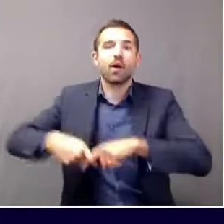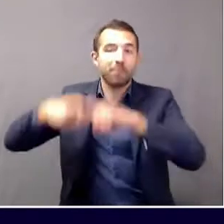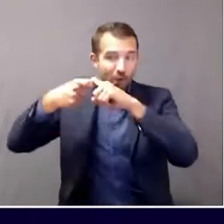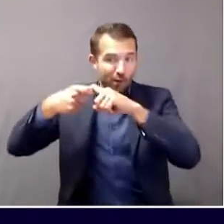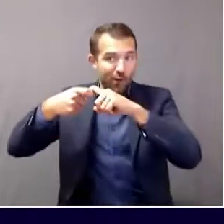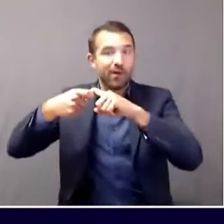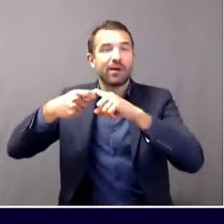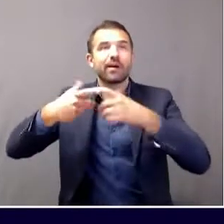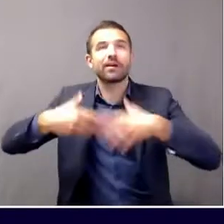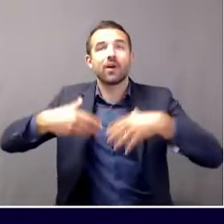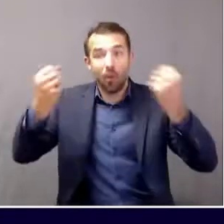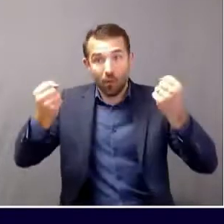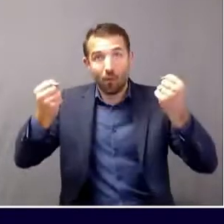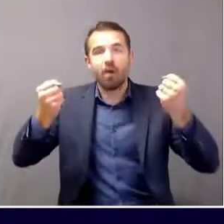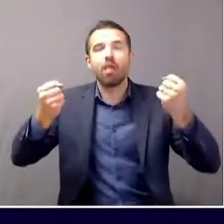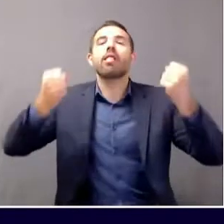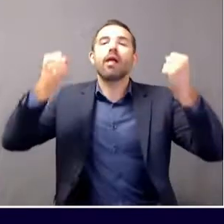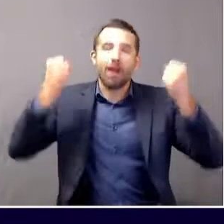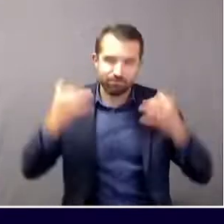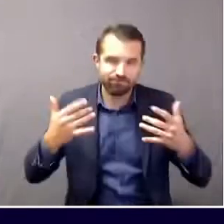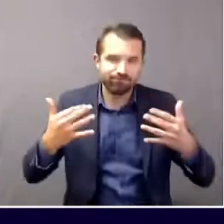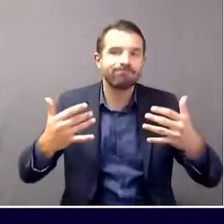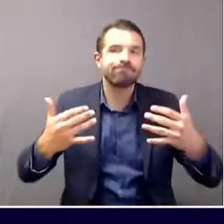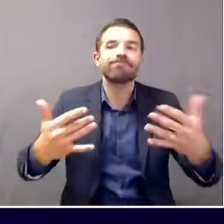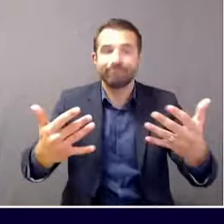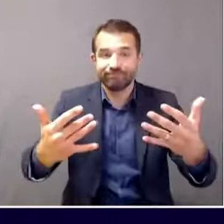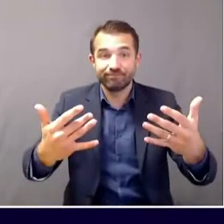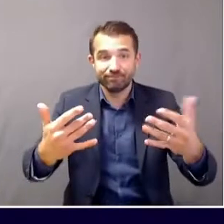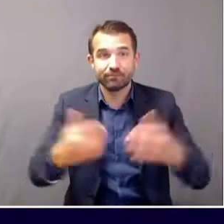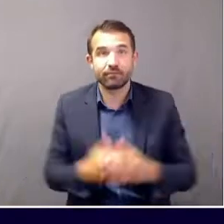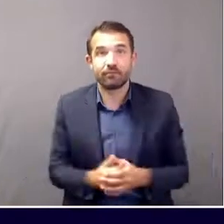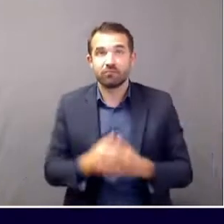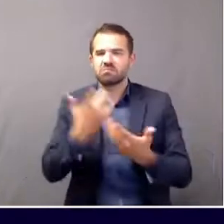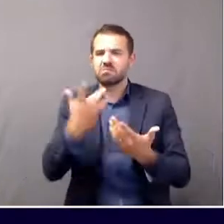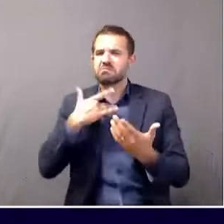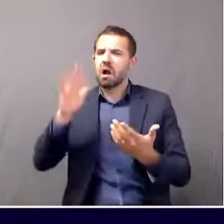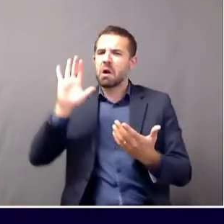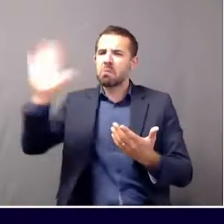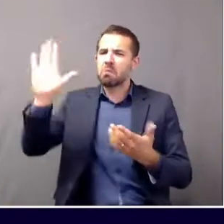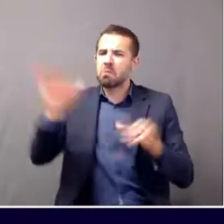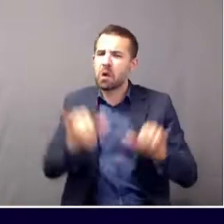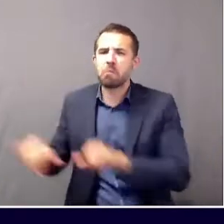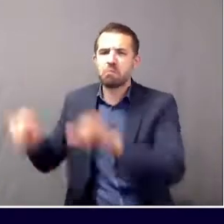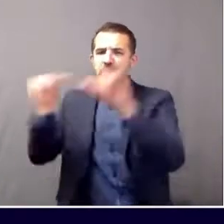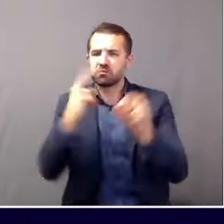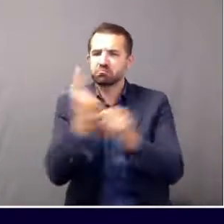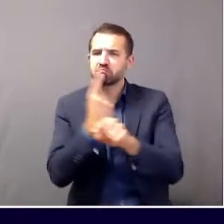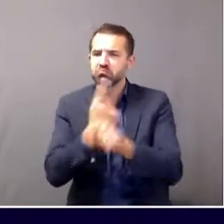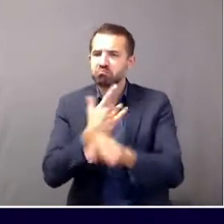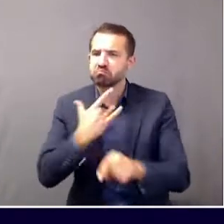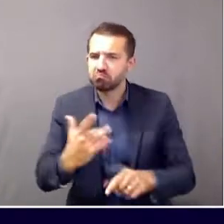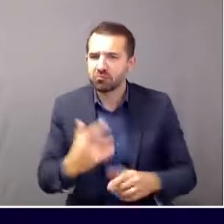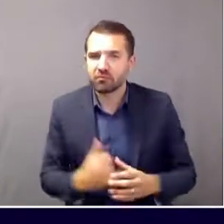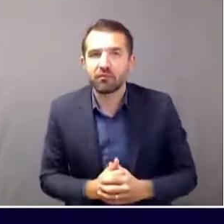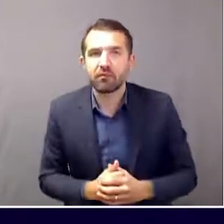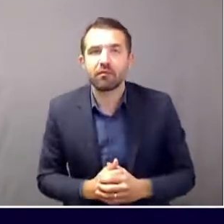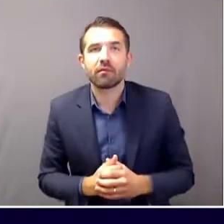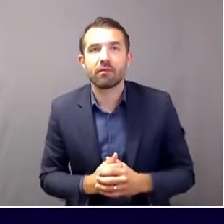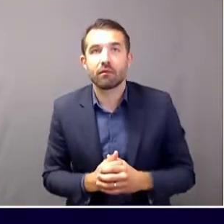only occurs in clinical trials it is something that occurs